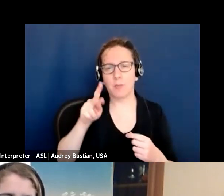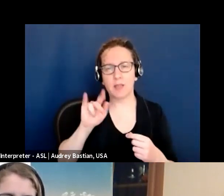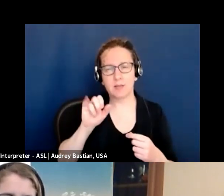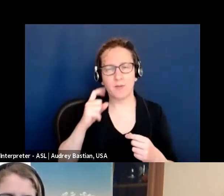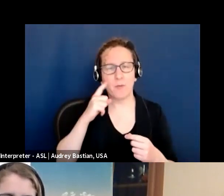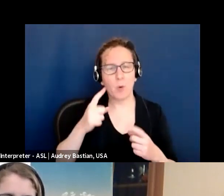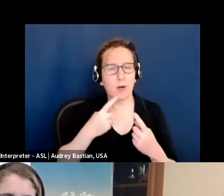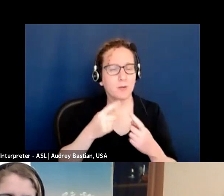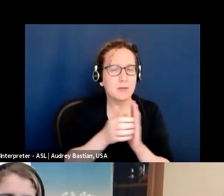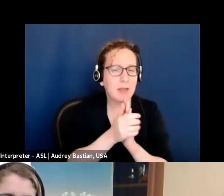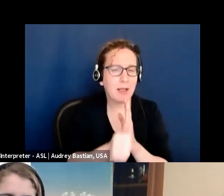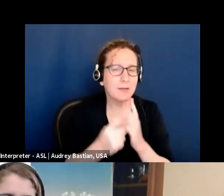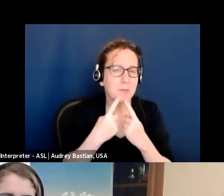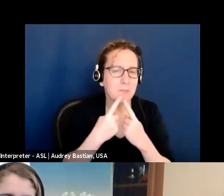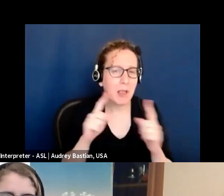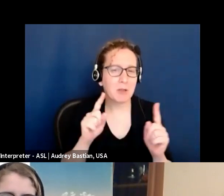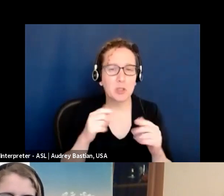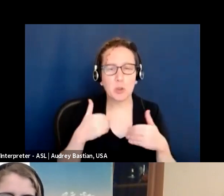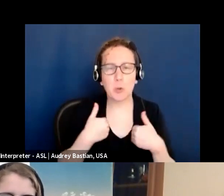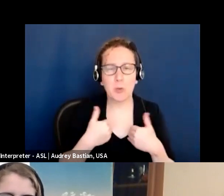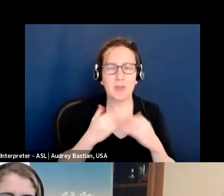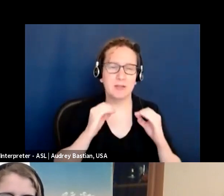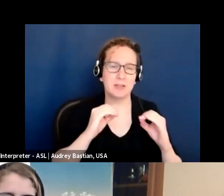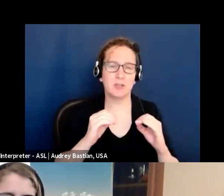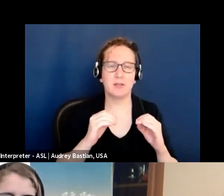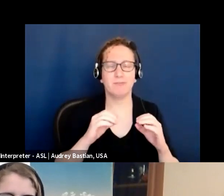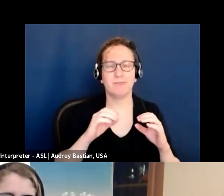summer camp programs. >> JUSTIN HARFORD: